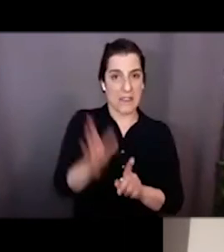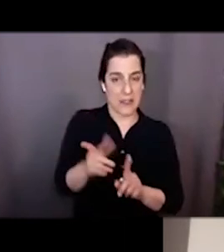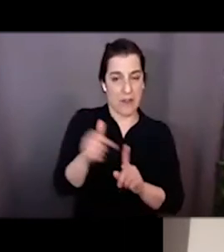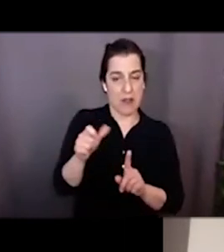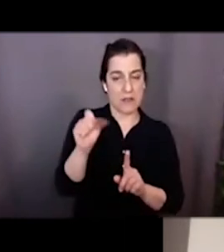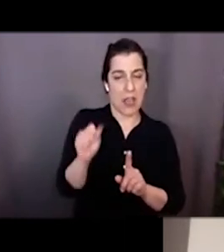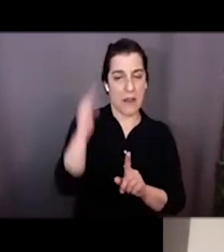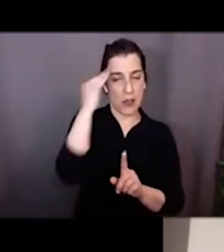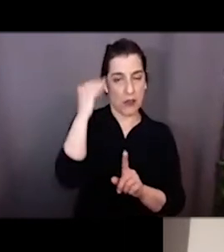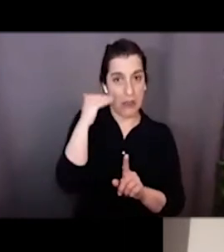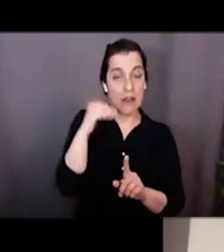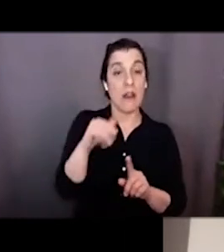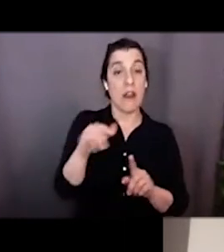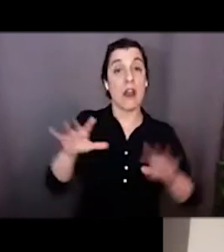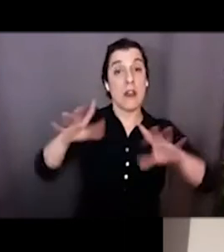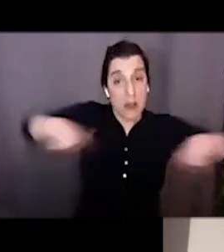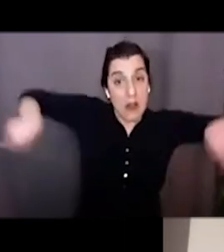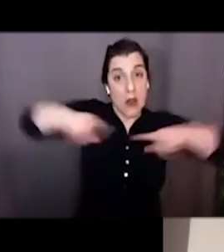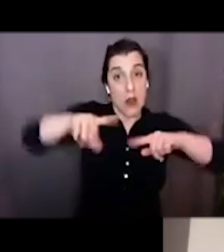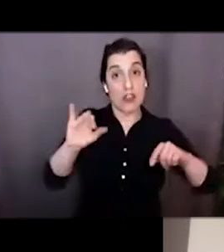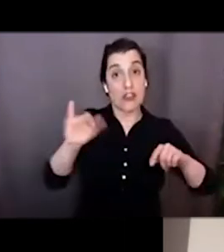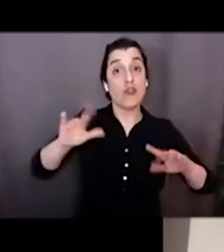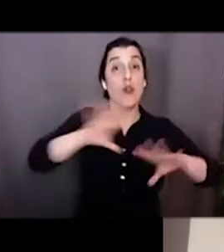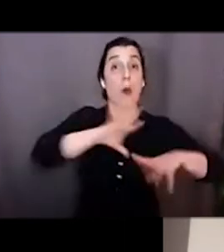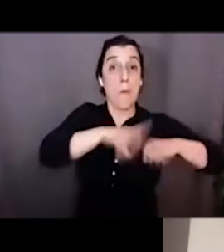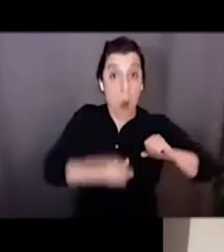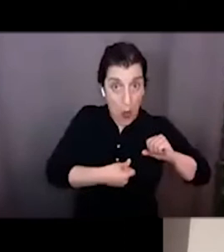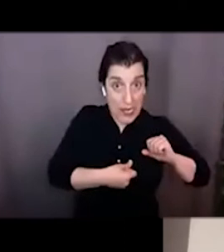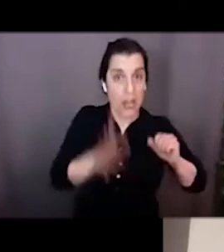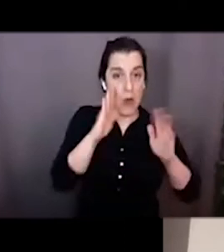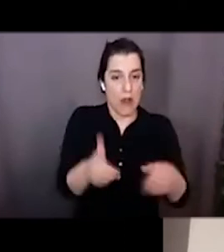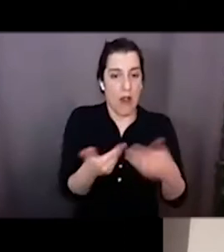social morning brings social change and in this arduous process of grieving